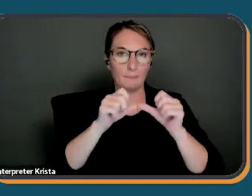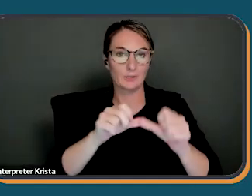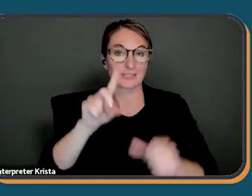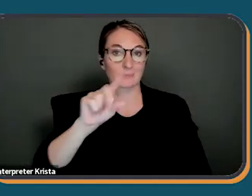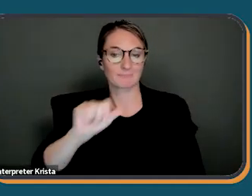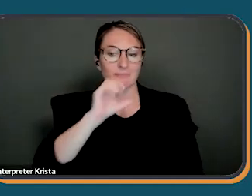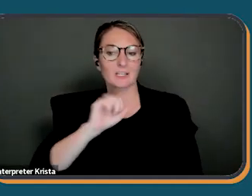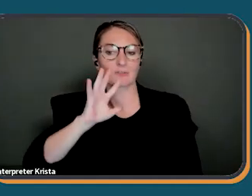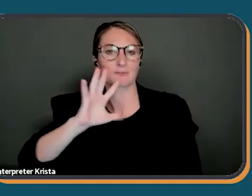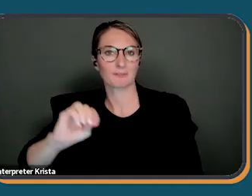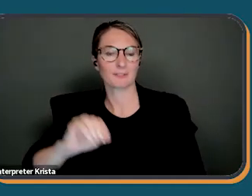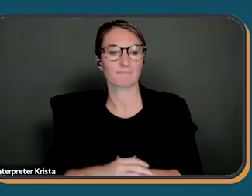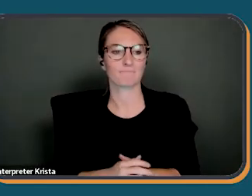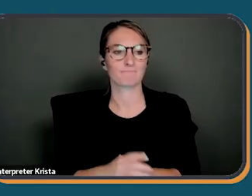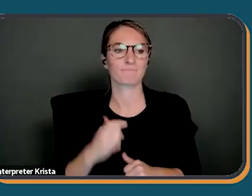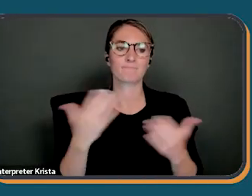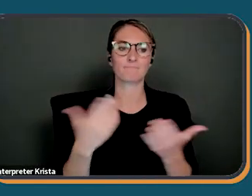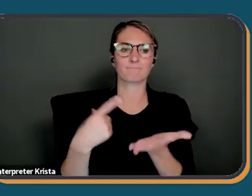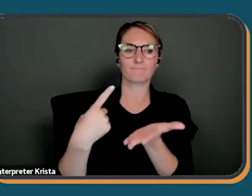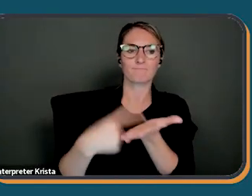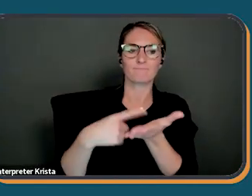to talk about implementation tools for practitioners